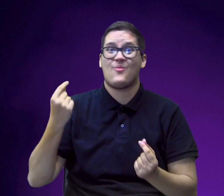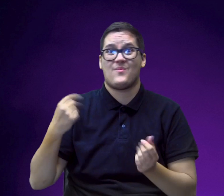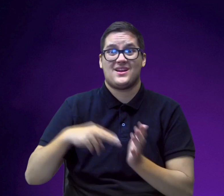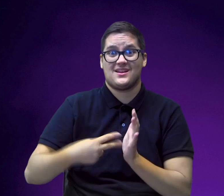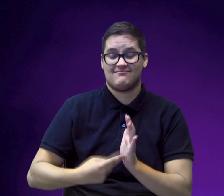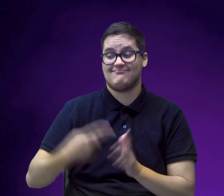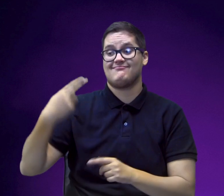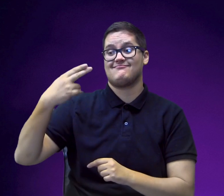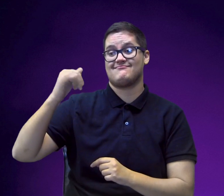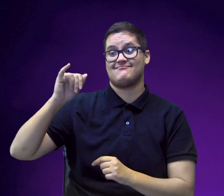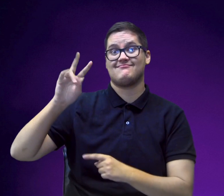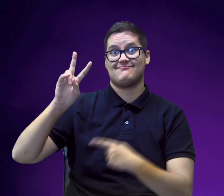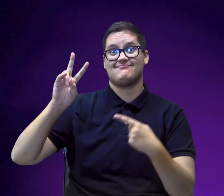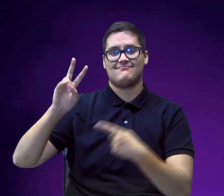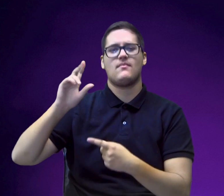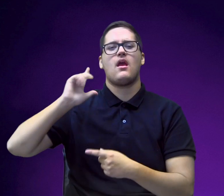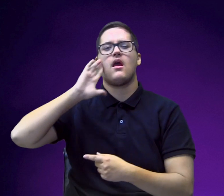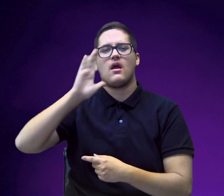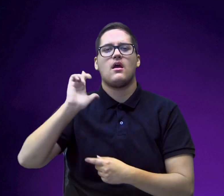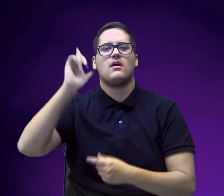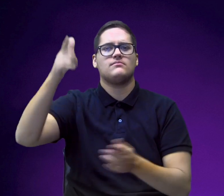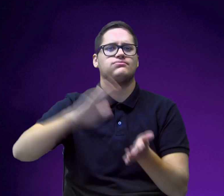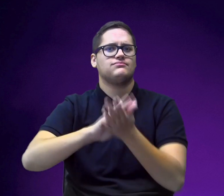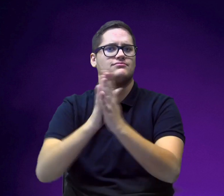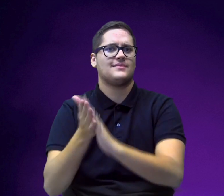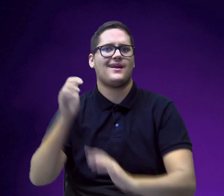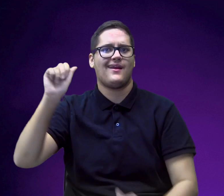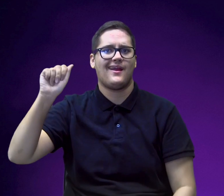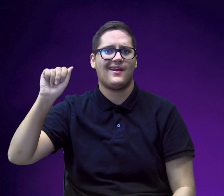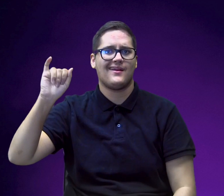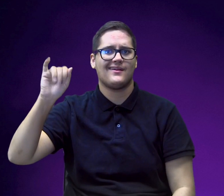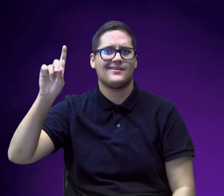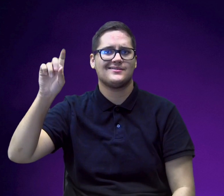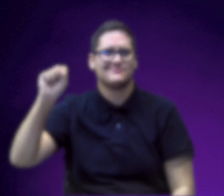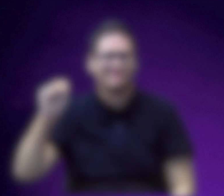what will happen is that HIV will become AIDS.